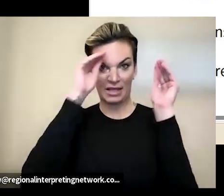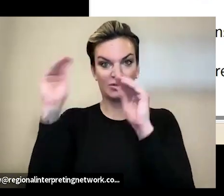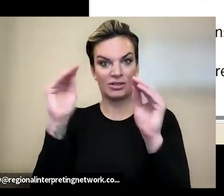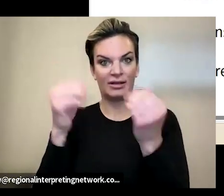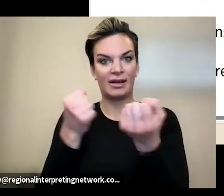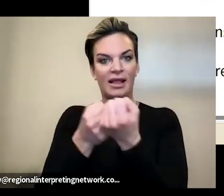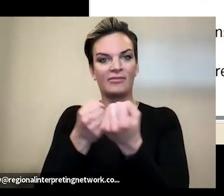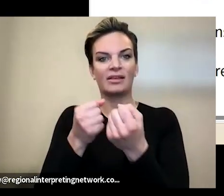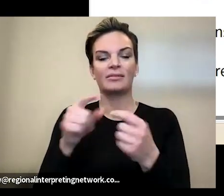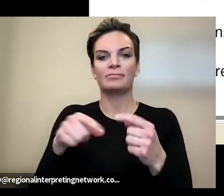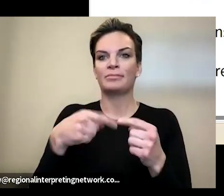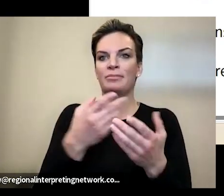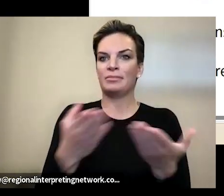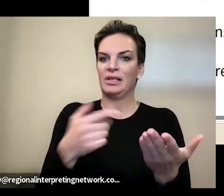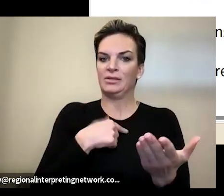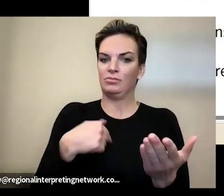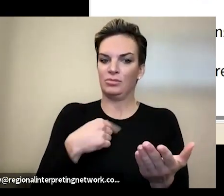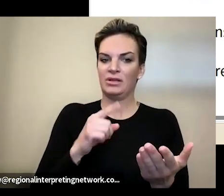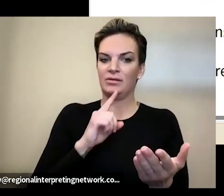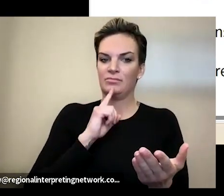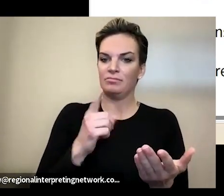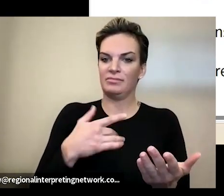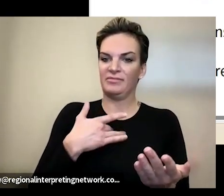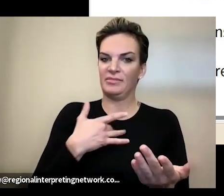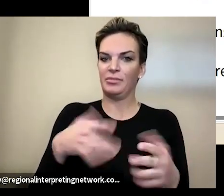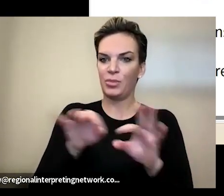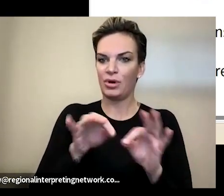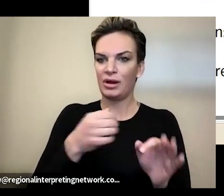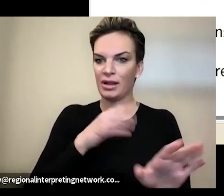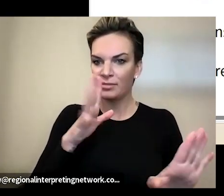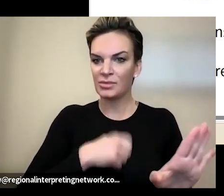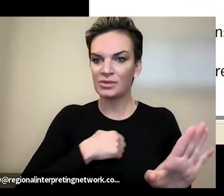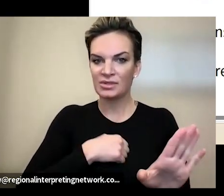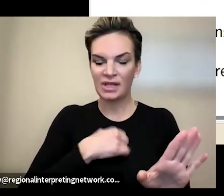on things that are really passionate and important to us - I'm sorry, I'm having such a bad word day,